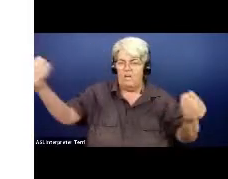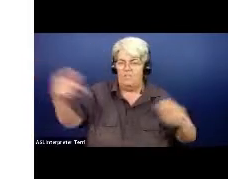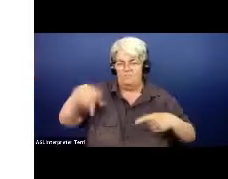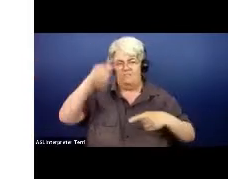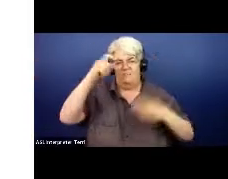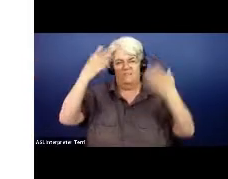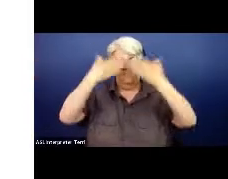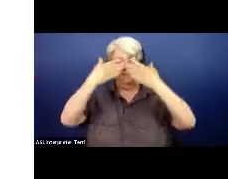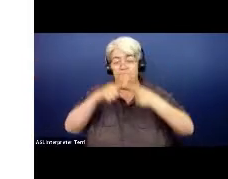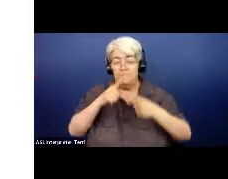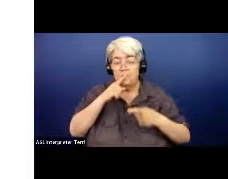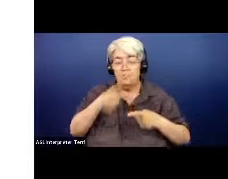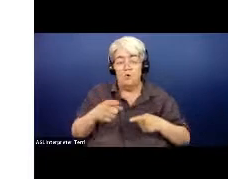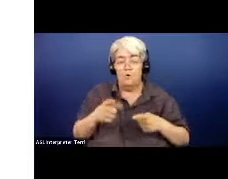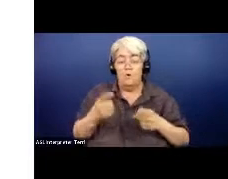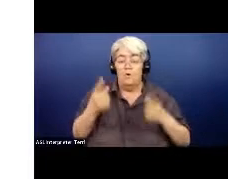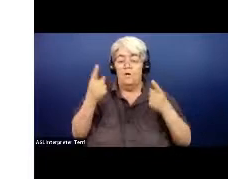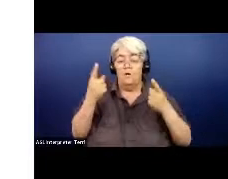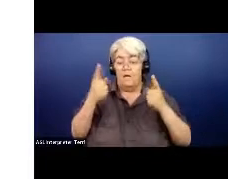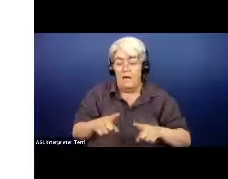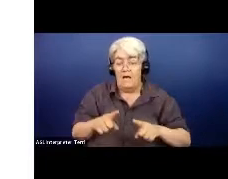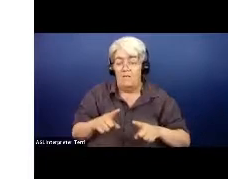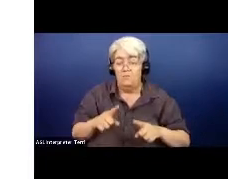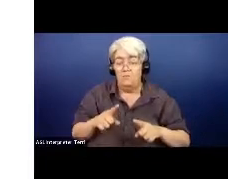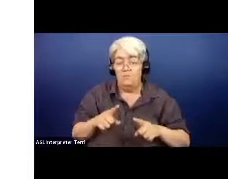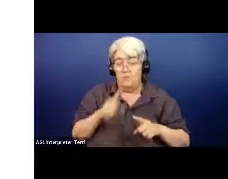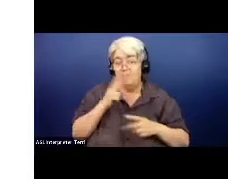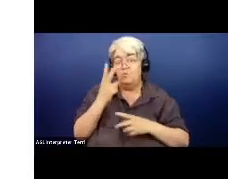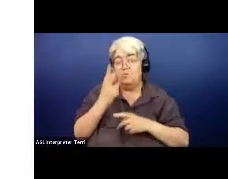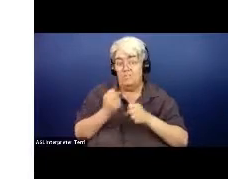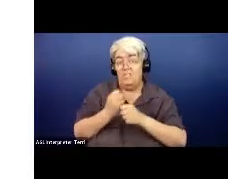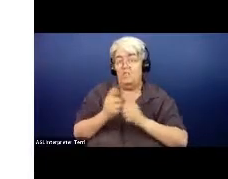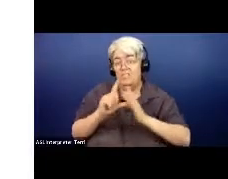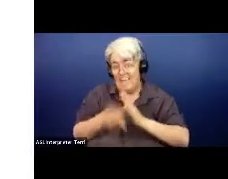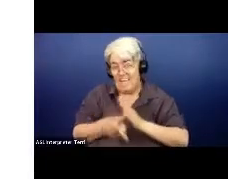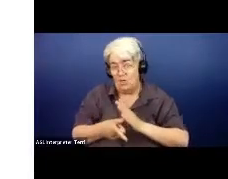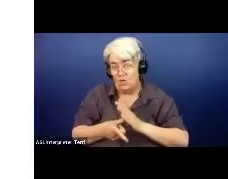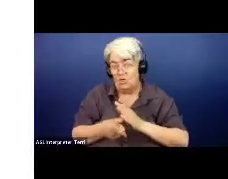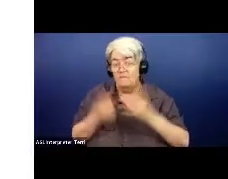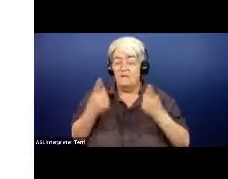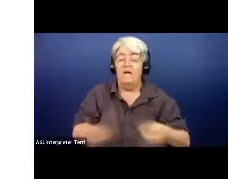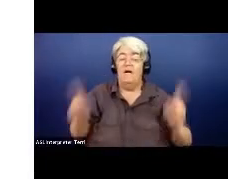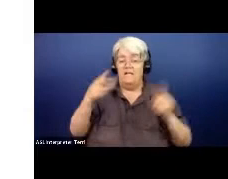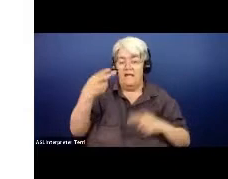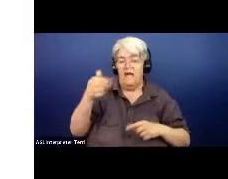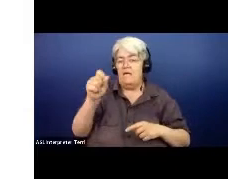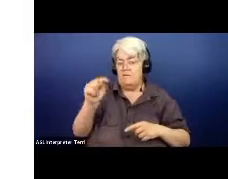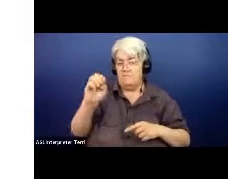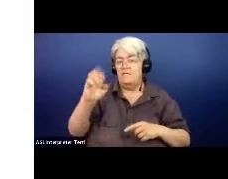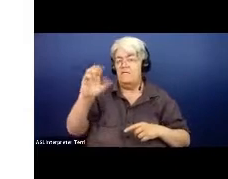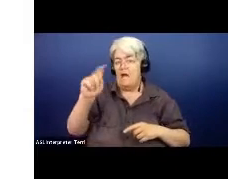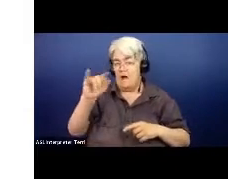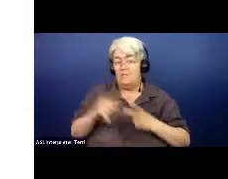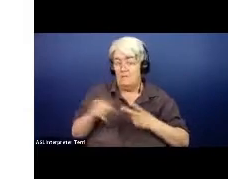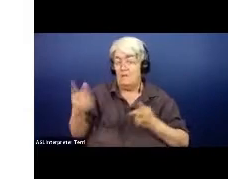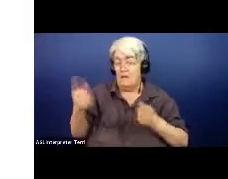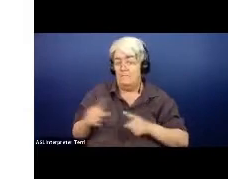So I ended up having to -- it took two years later Haste County had switched DA five different